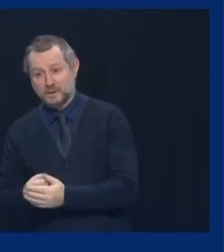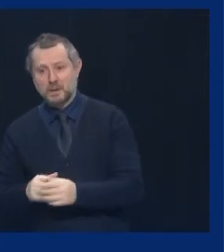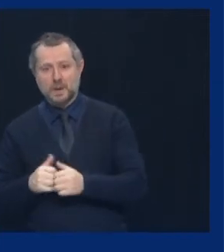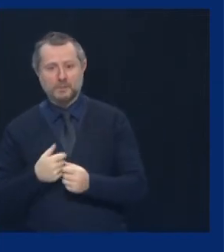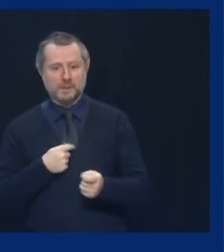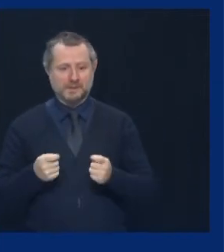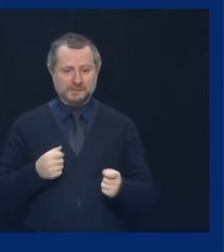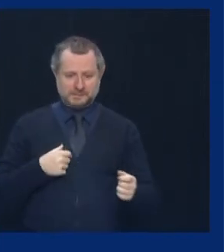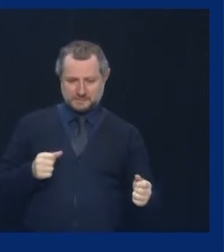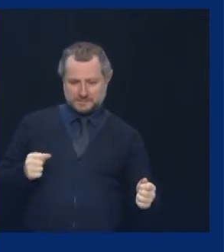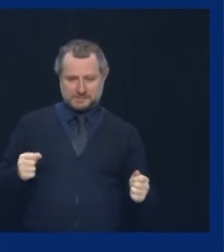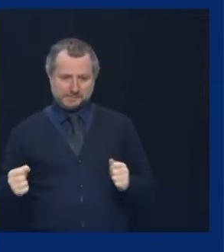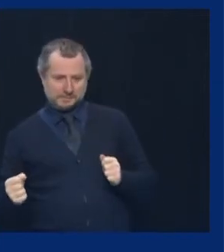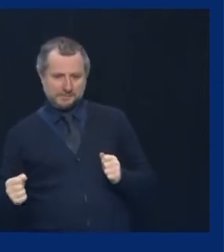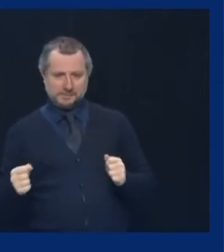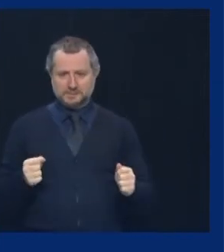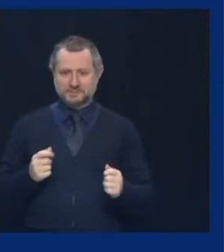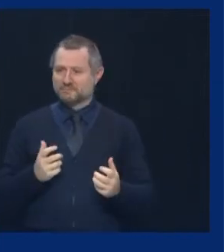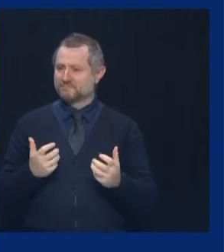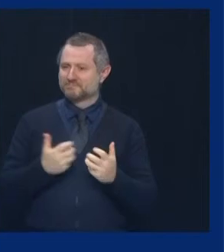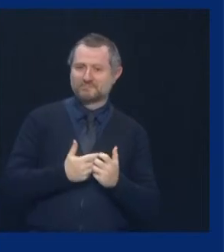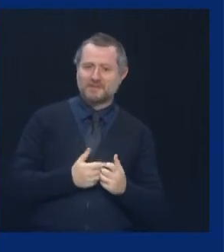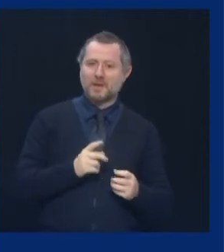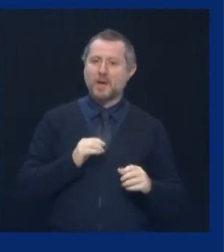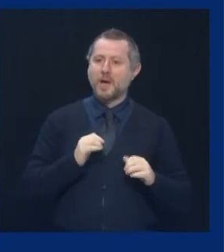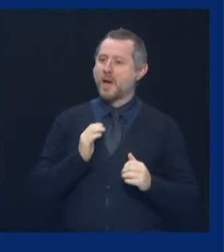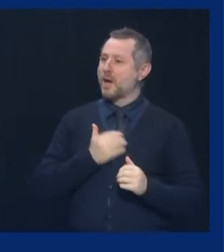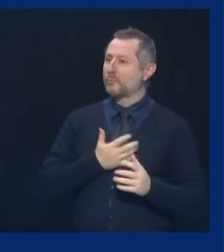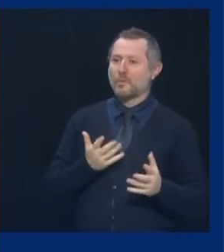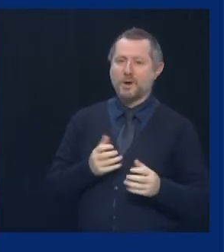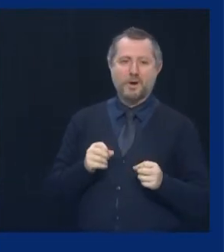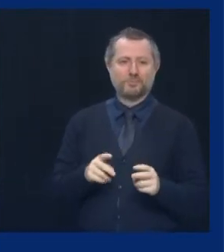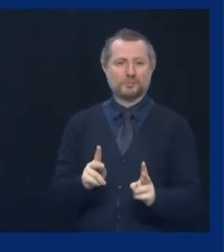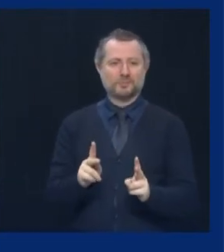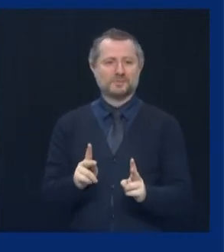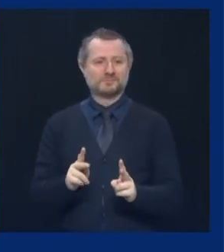HOW DID THIS RESTRUCTURE THE ECONOMY AND WHERE DO WE FIT IN